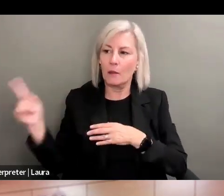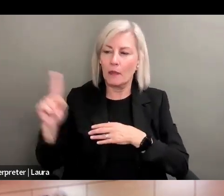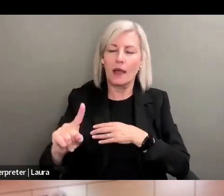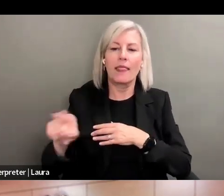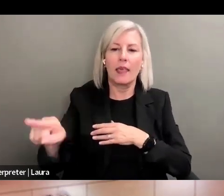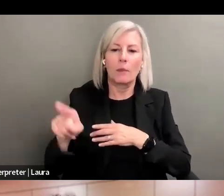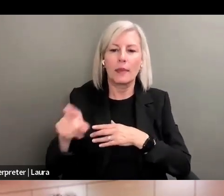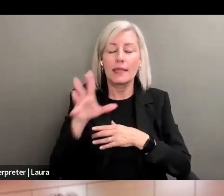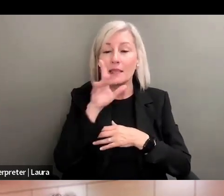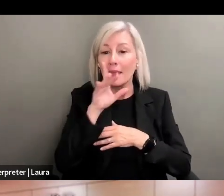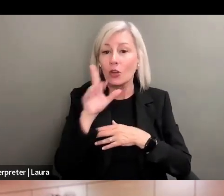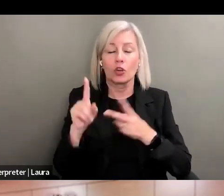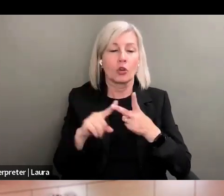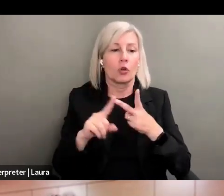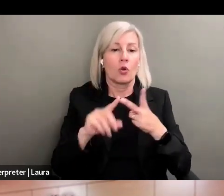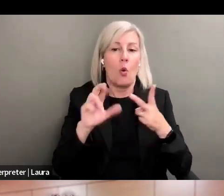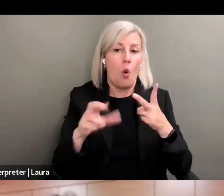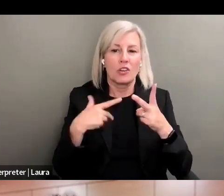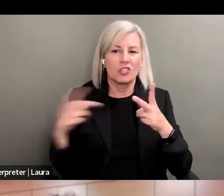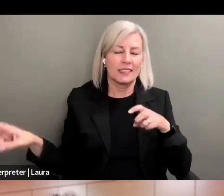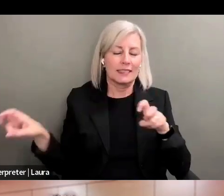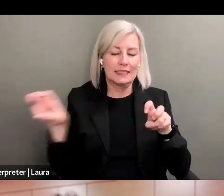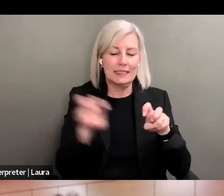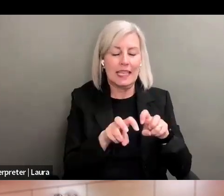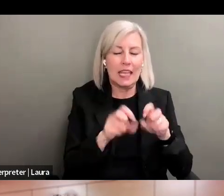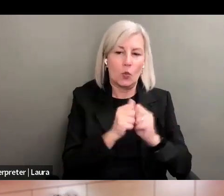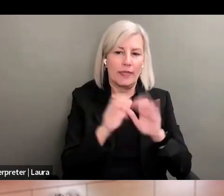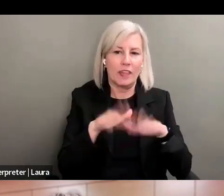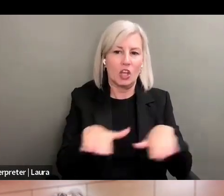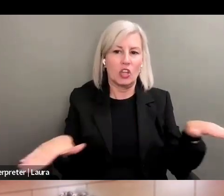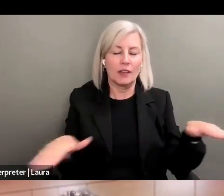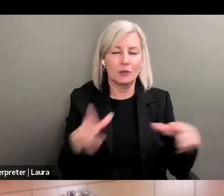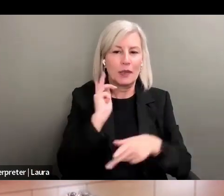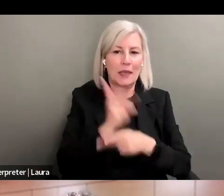the speaker or just sitting by the child to keep them in the chair.